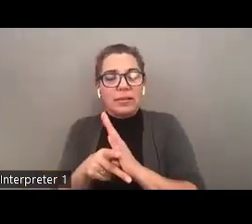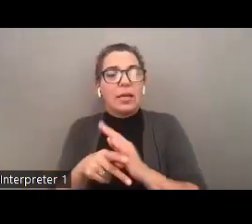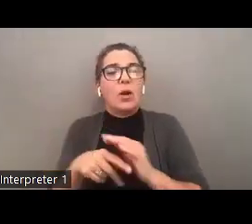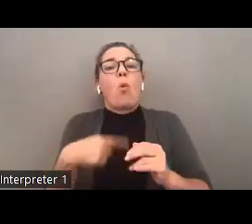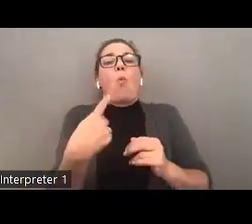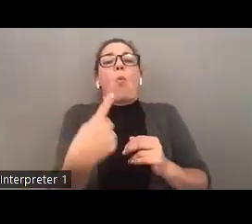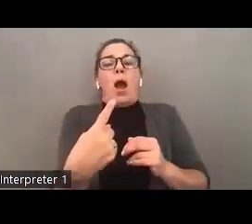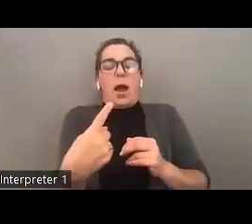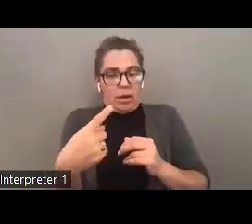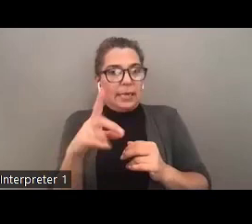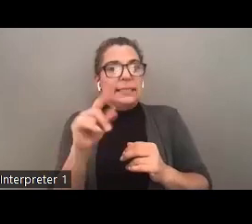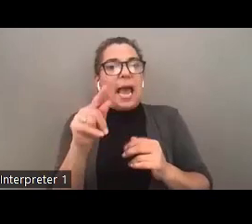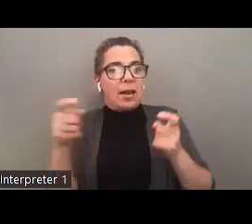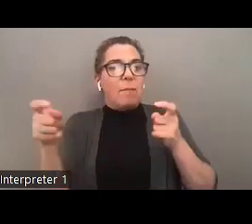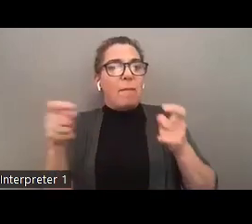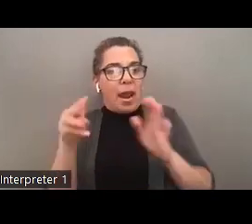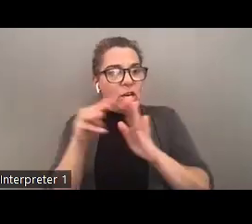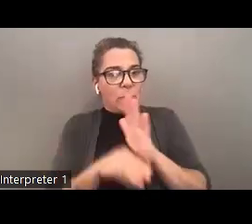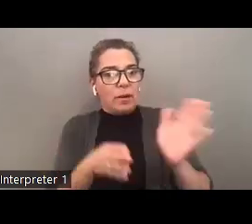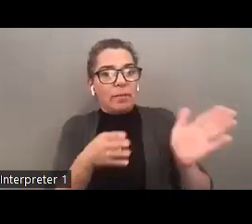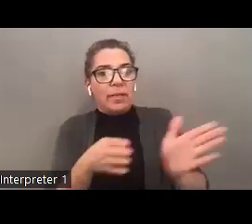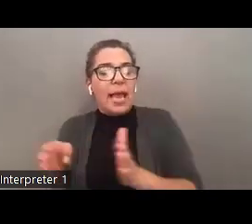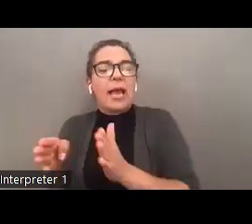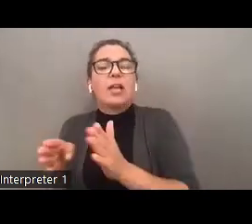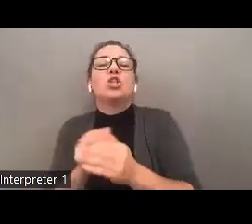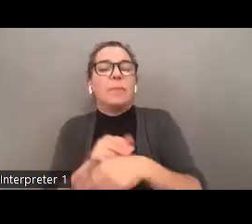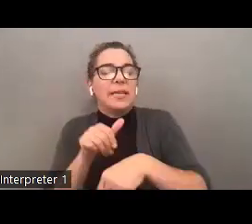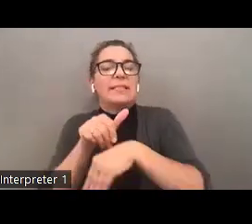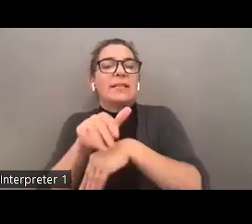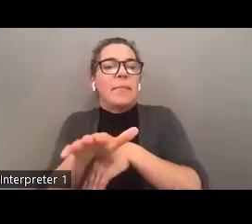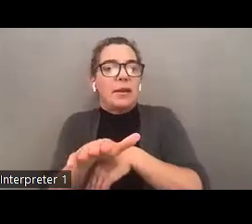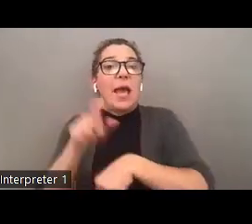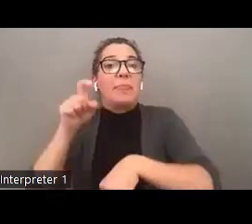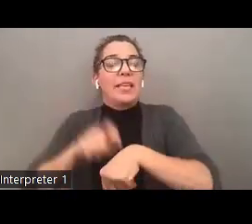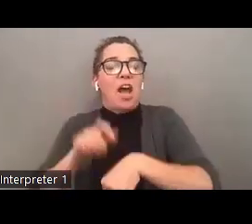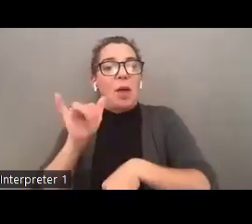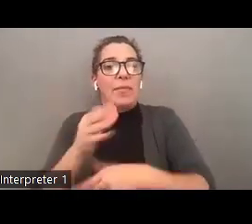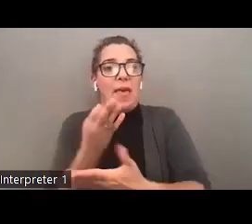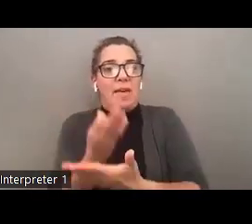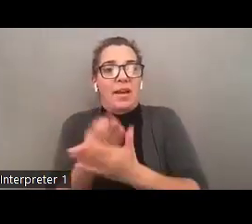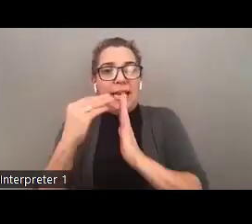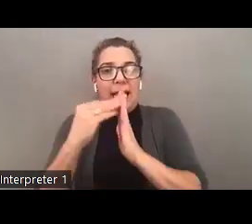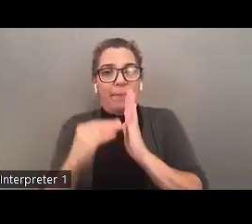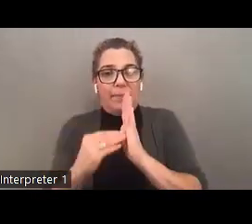should be submitted at the time of funding application. That plan must meet both GDS policy